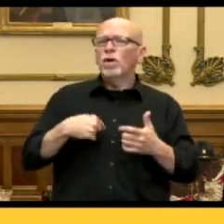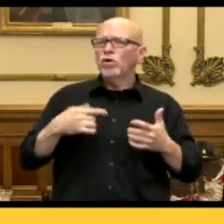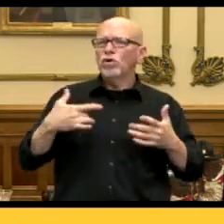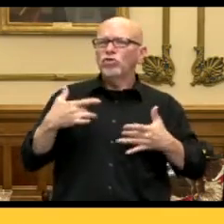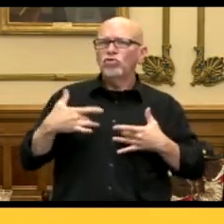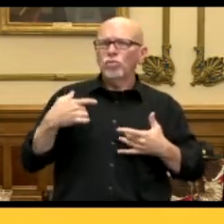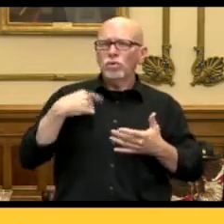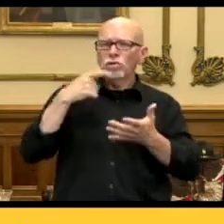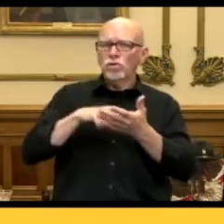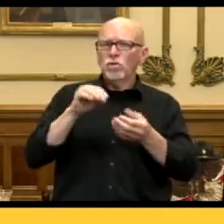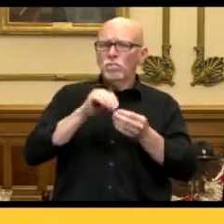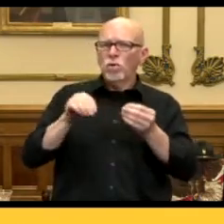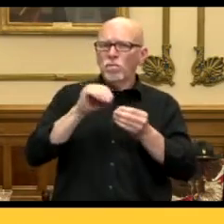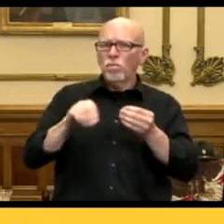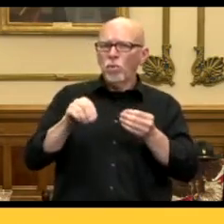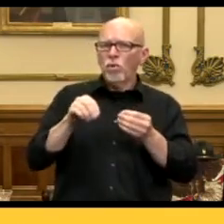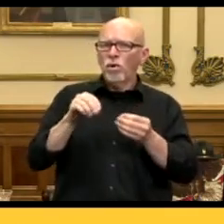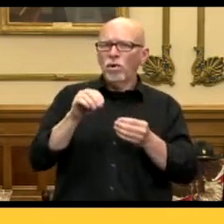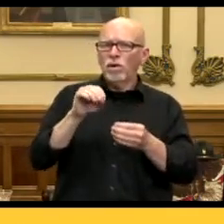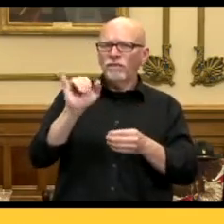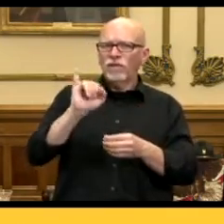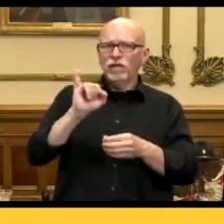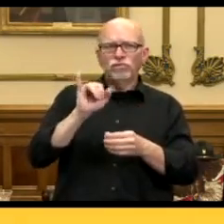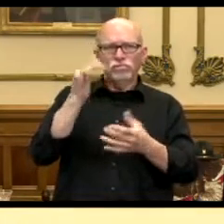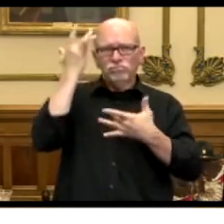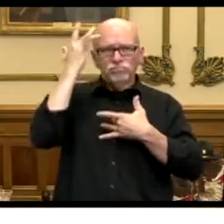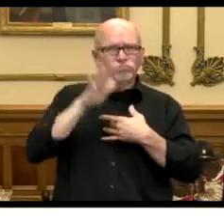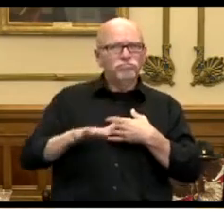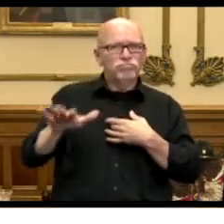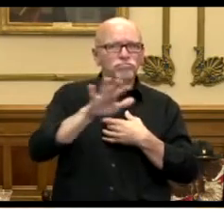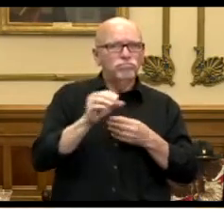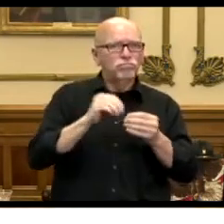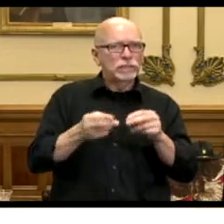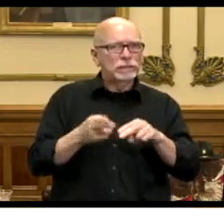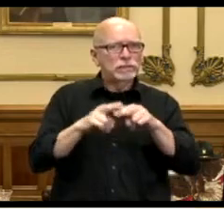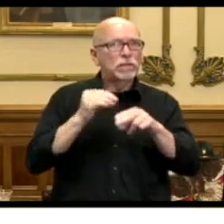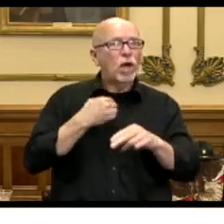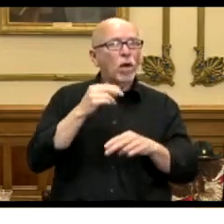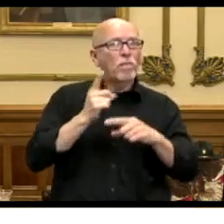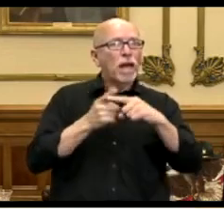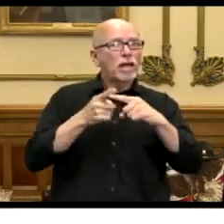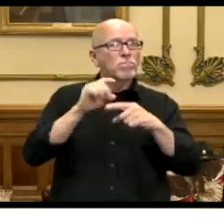more overall cove in 19 infections are current positivity rate is increasing,